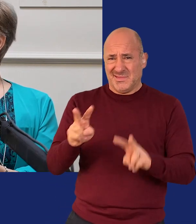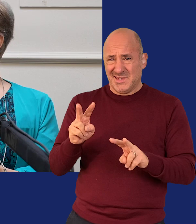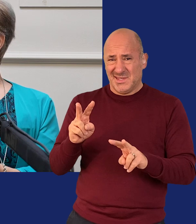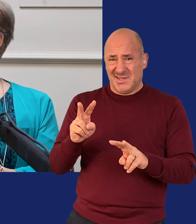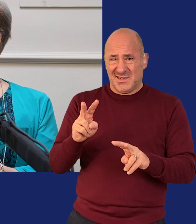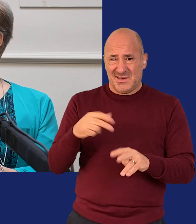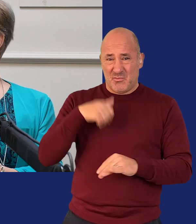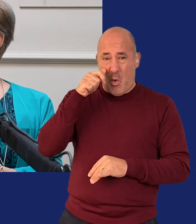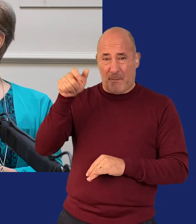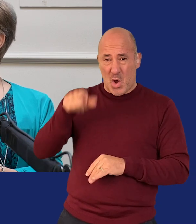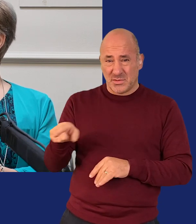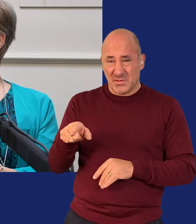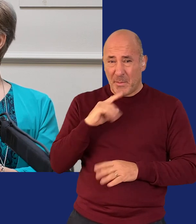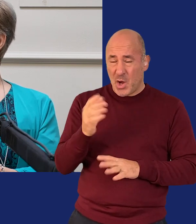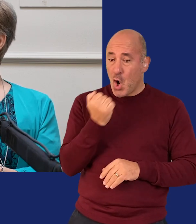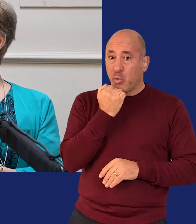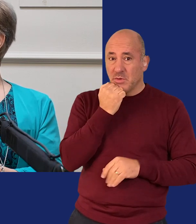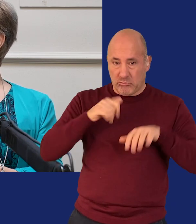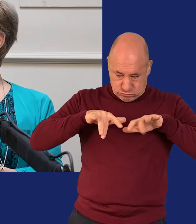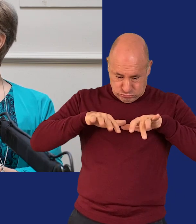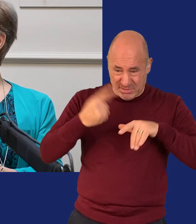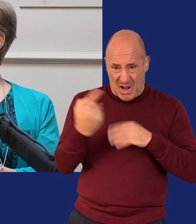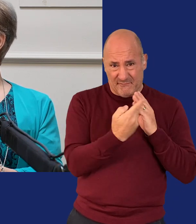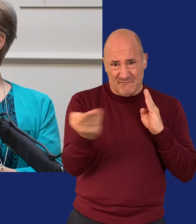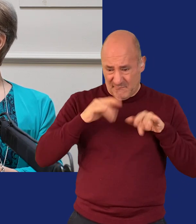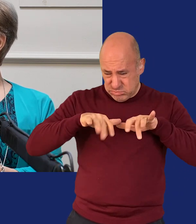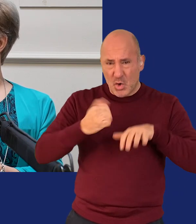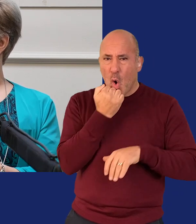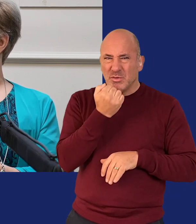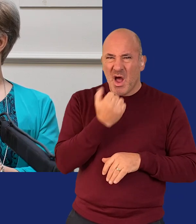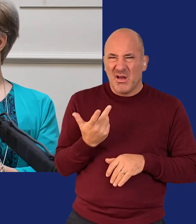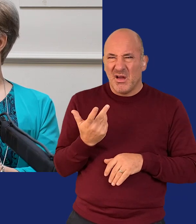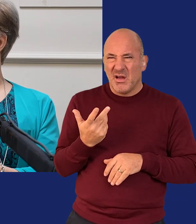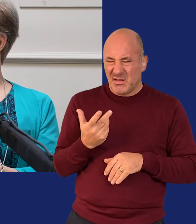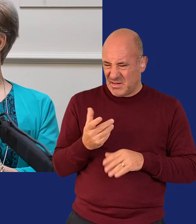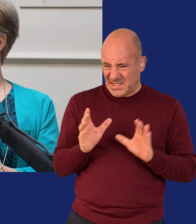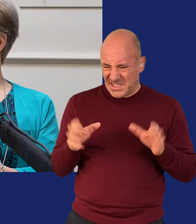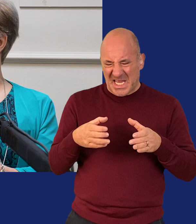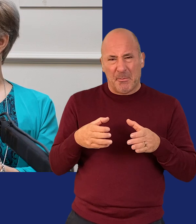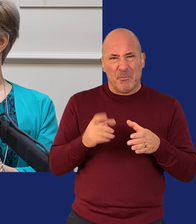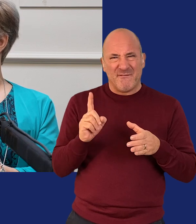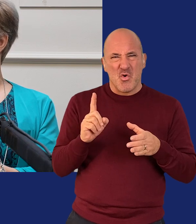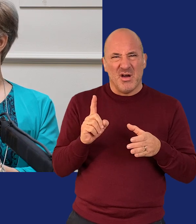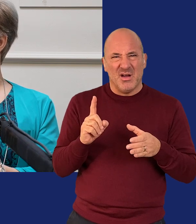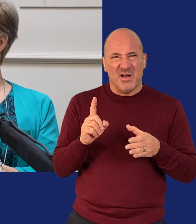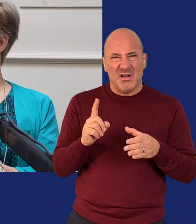And you think, that person's going to be a coder working in a cubicle on their own. Why do they need to be great team players or great at interpersonal skills?